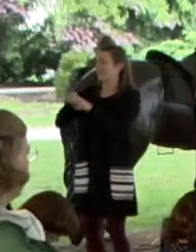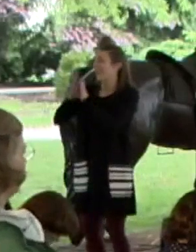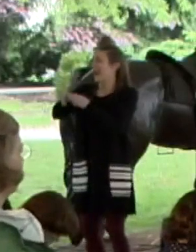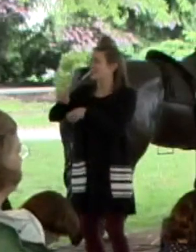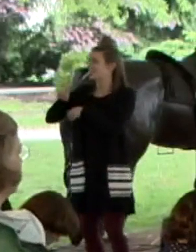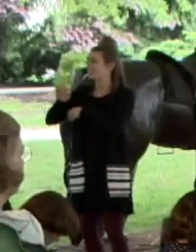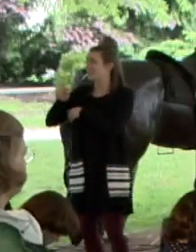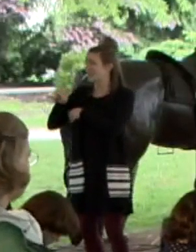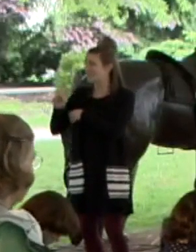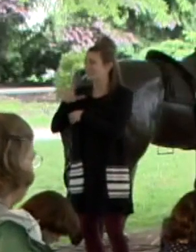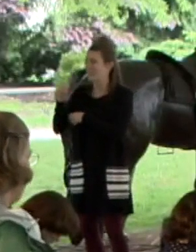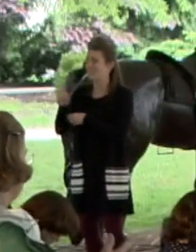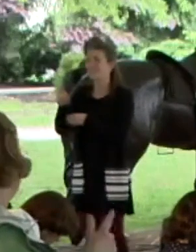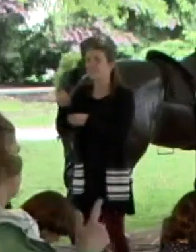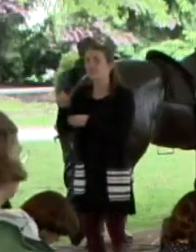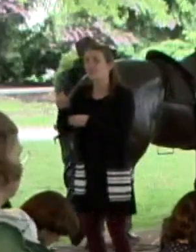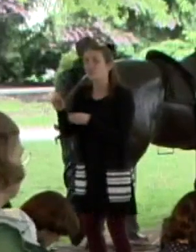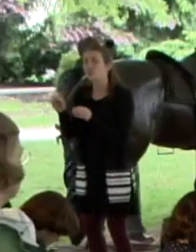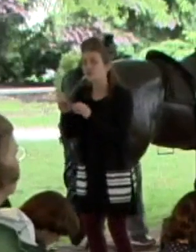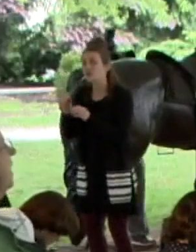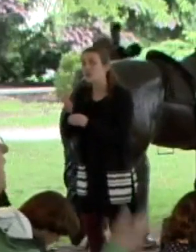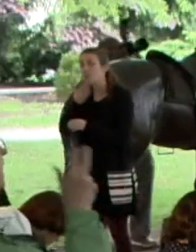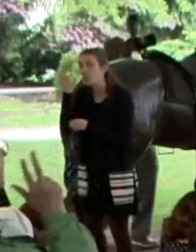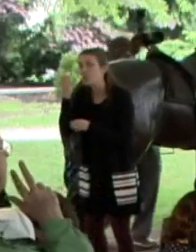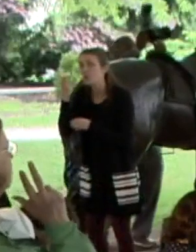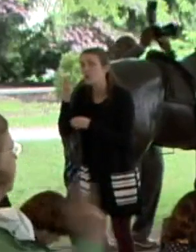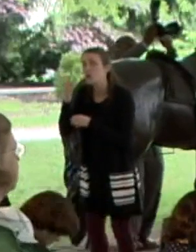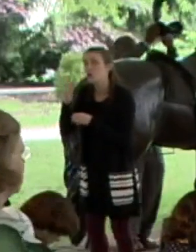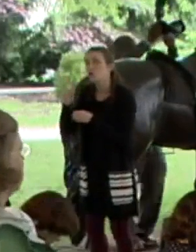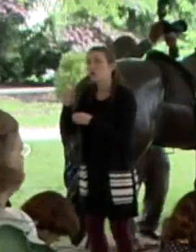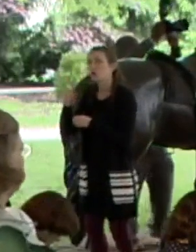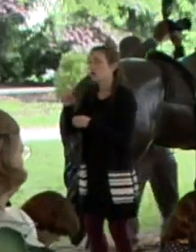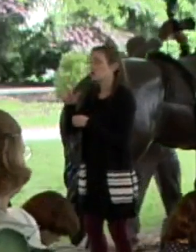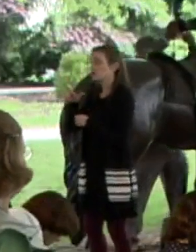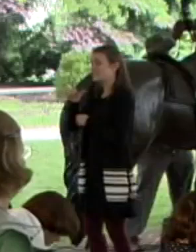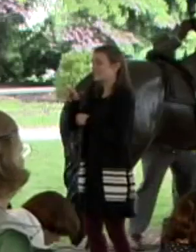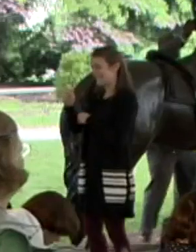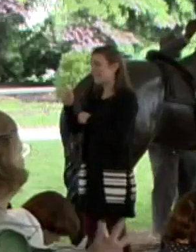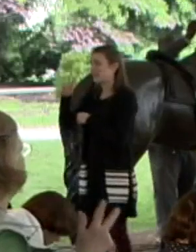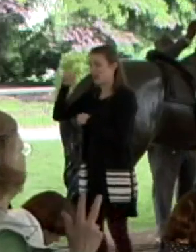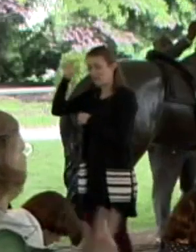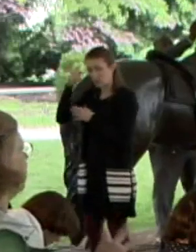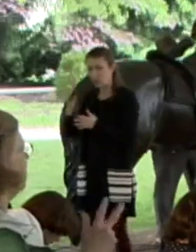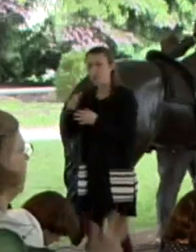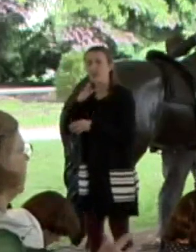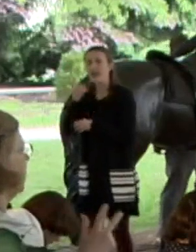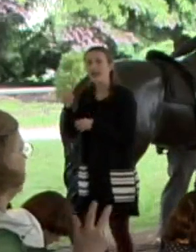AND THAT SHOWS UP PARTICULARLY